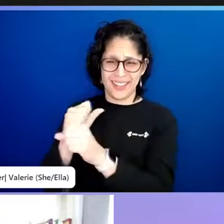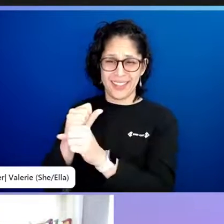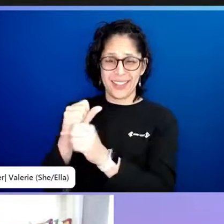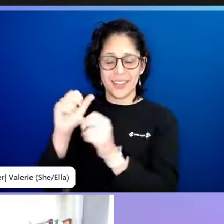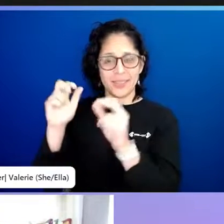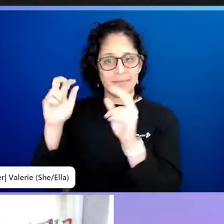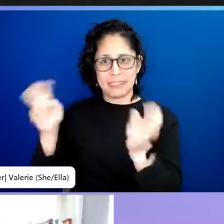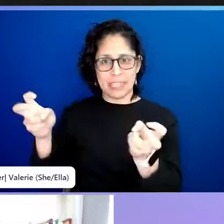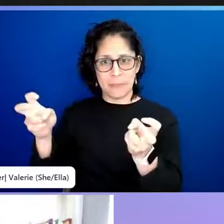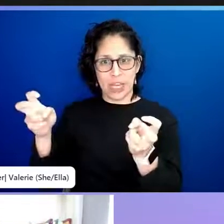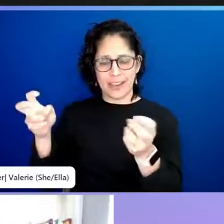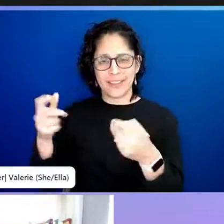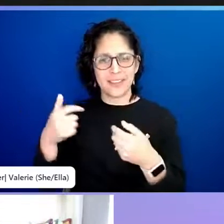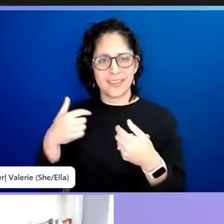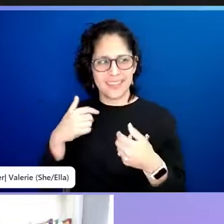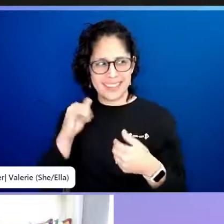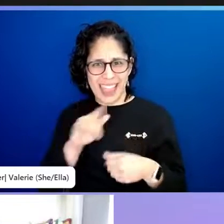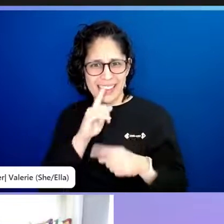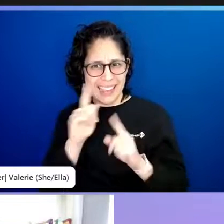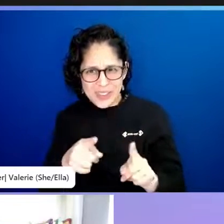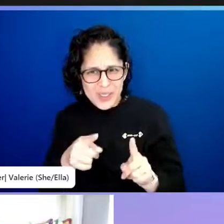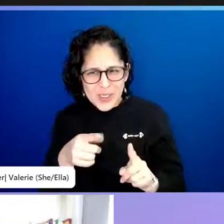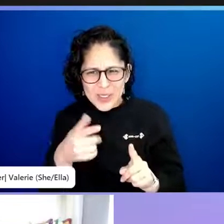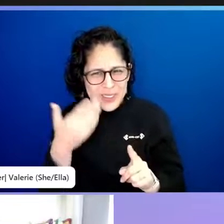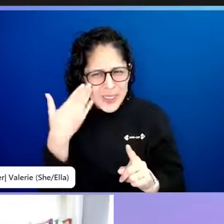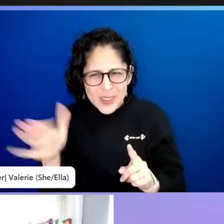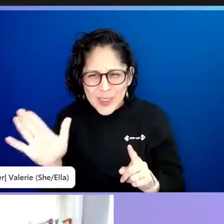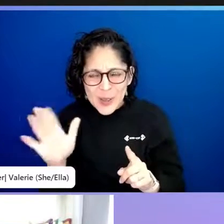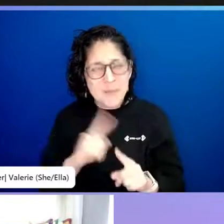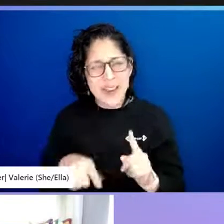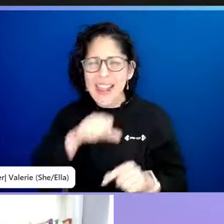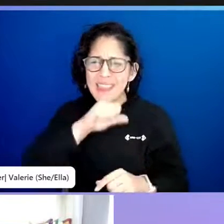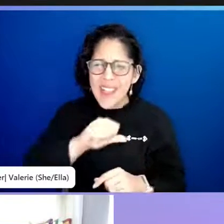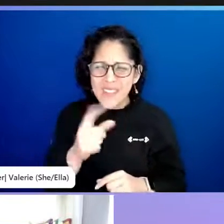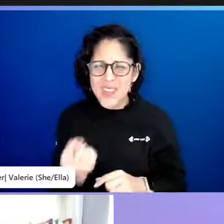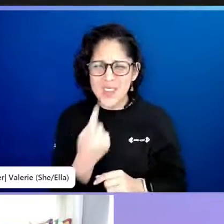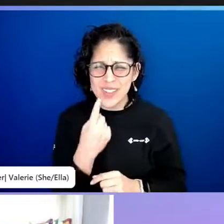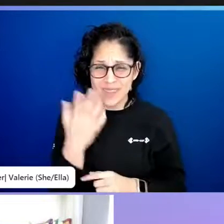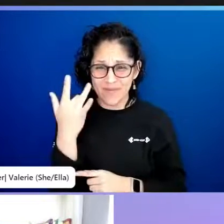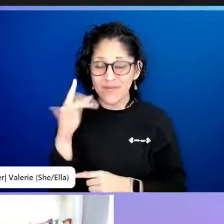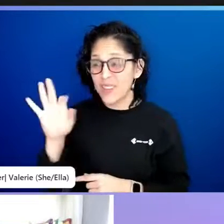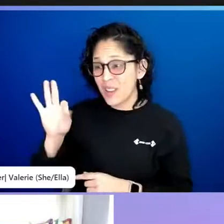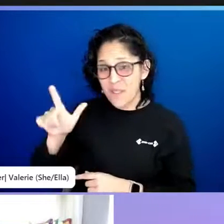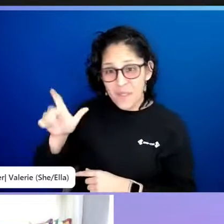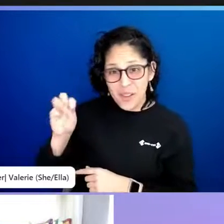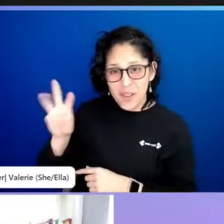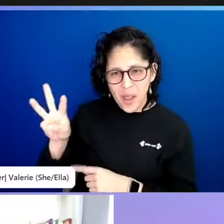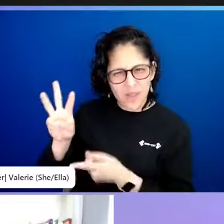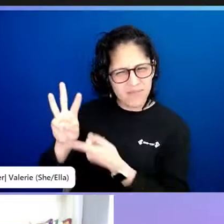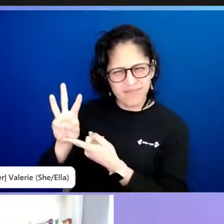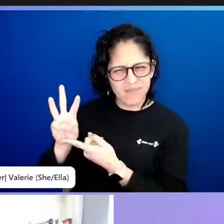the answer to this question unfortunately but I do love the question because flow is kind of like for